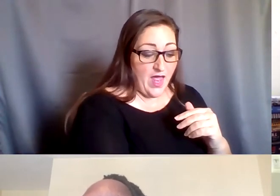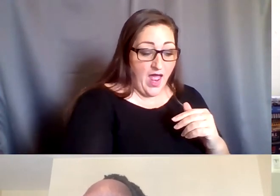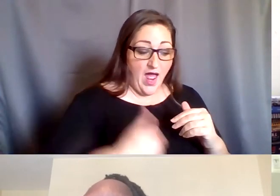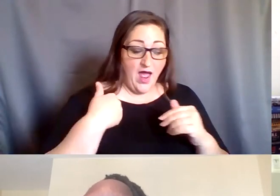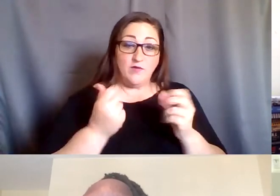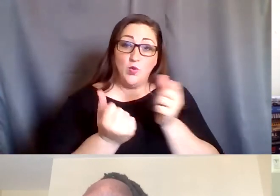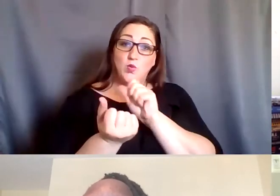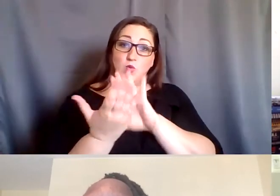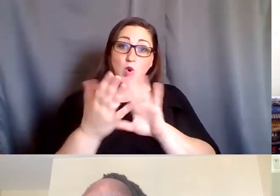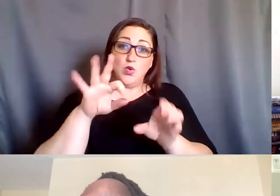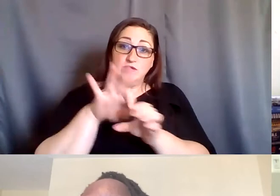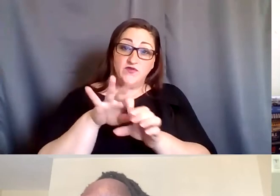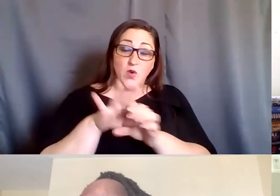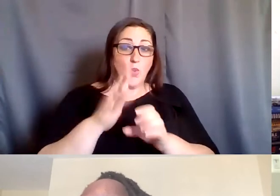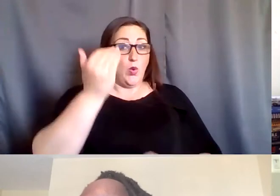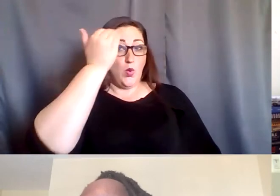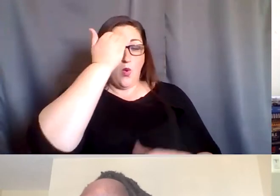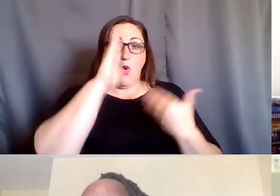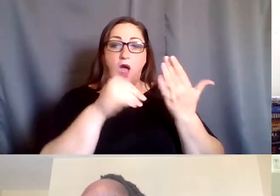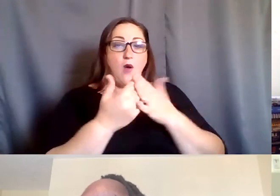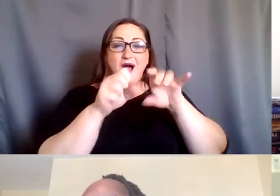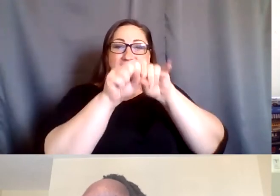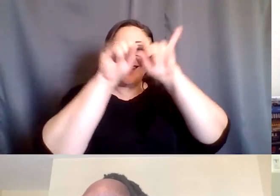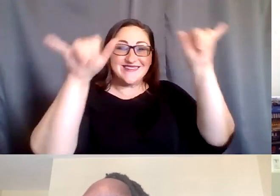in which all of these systems are connected as disability issues.